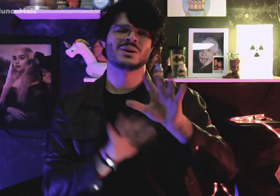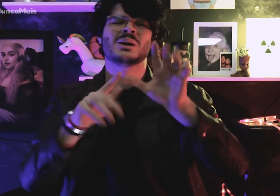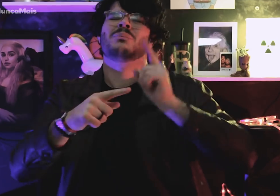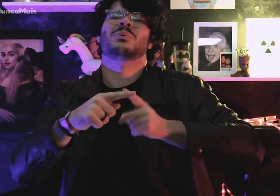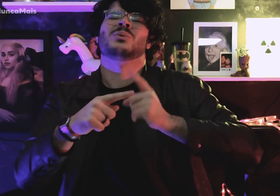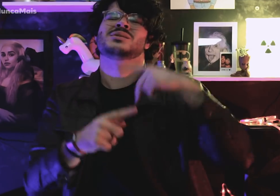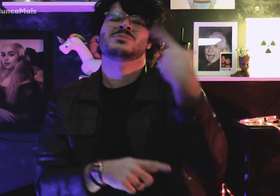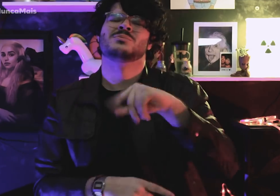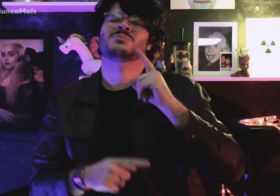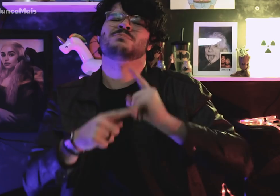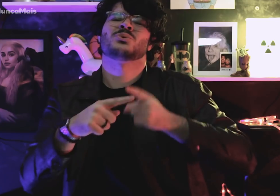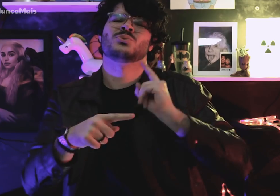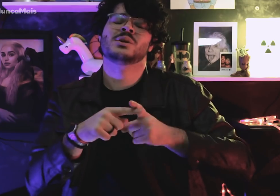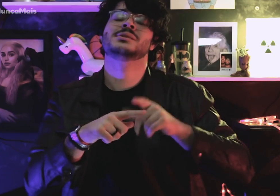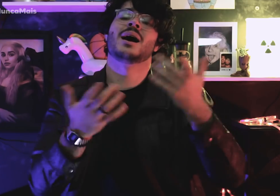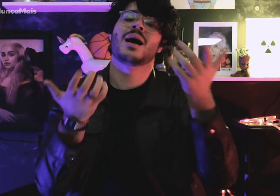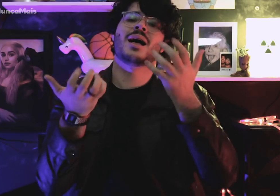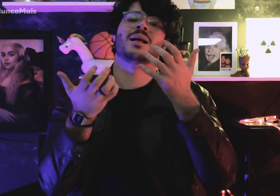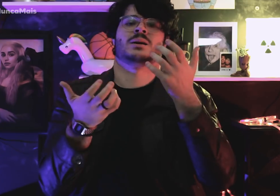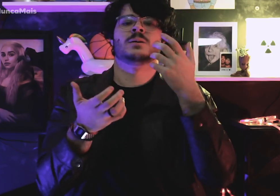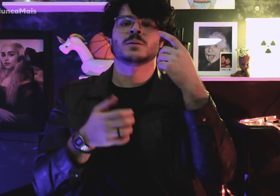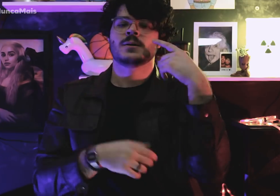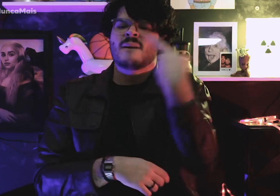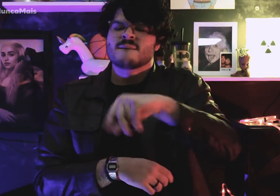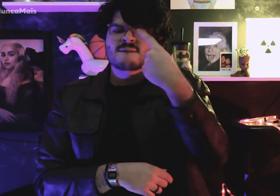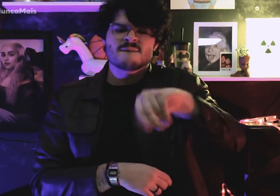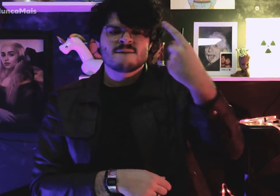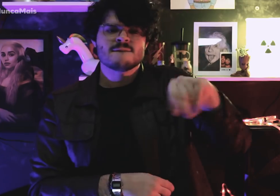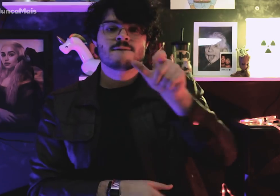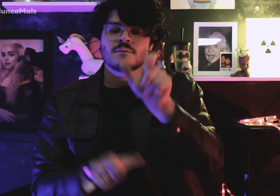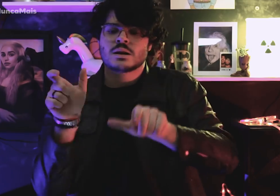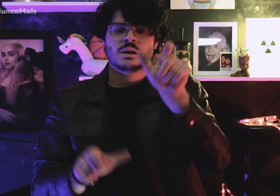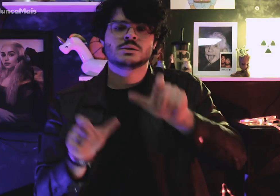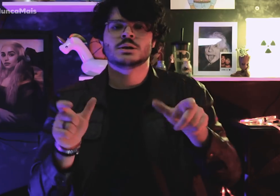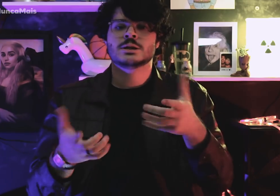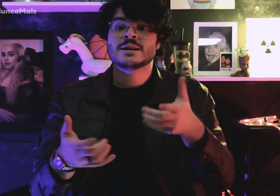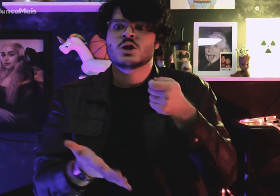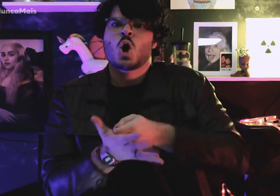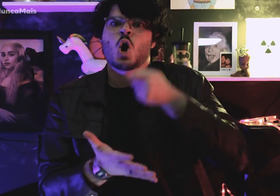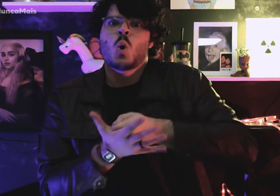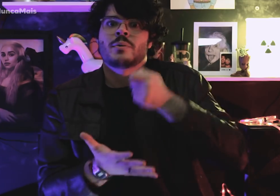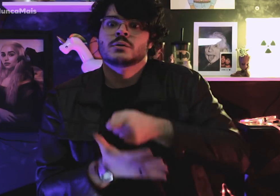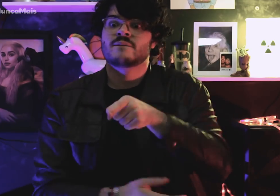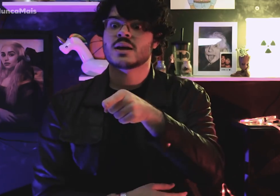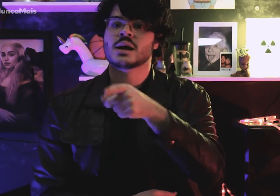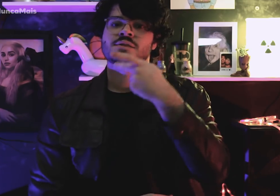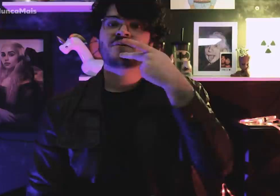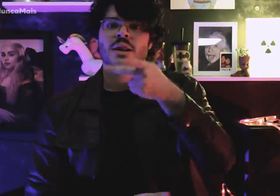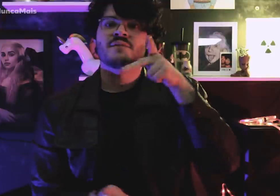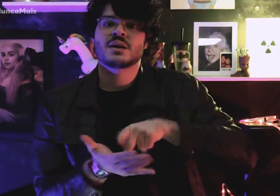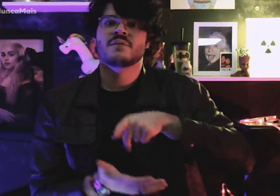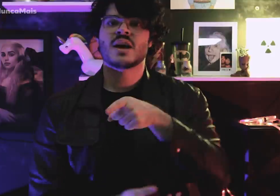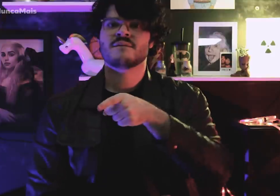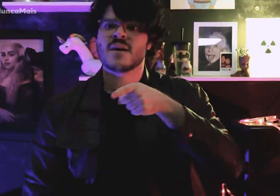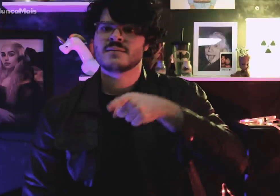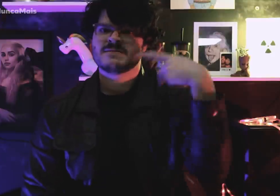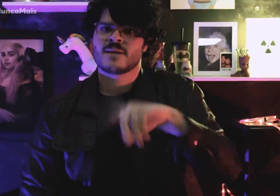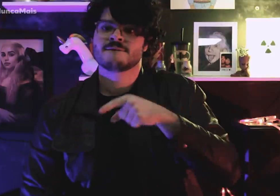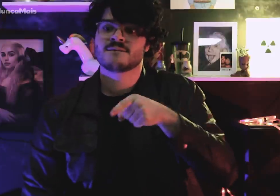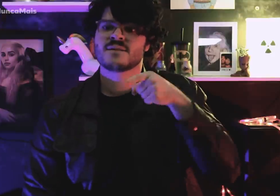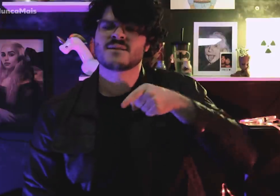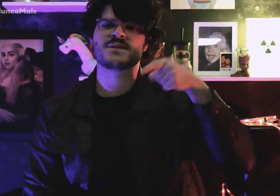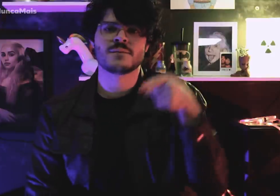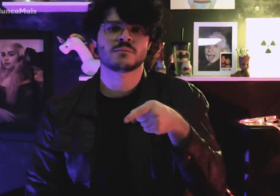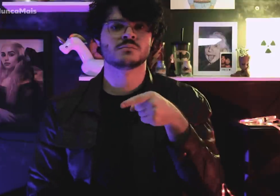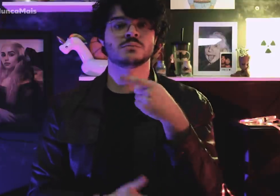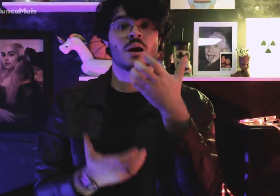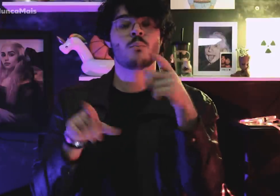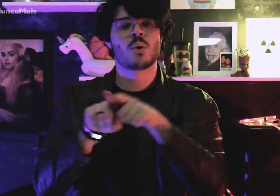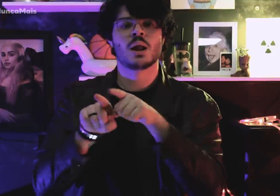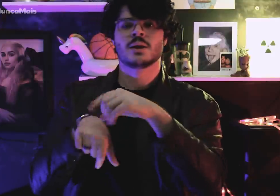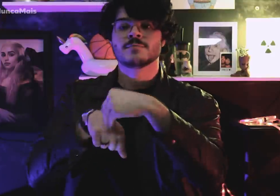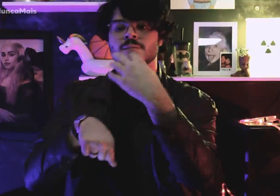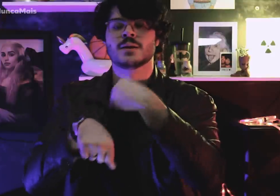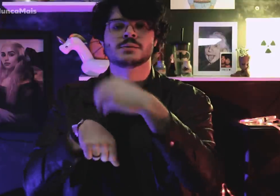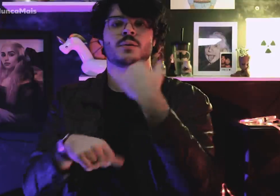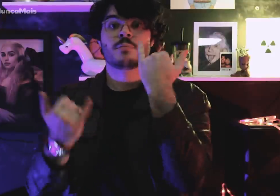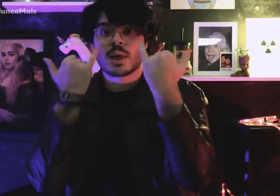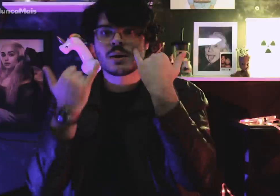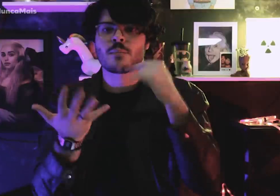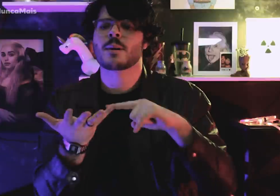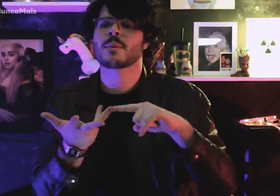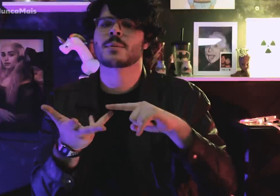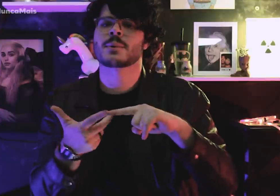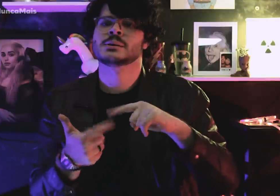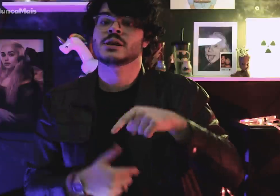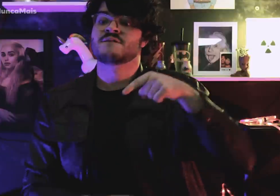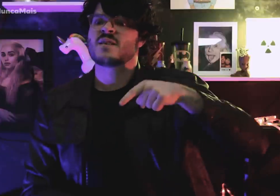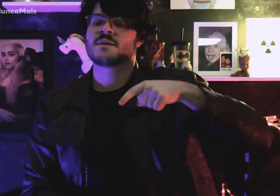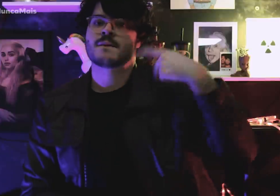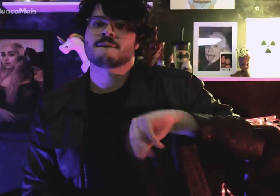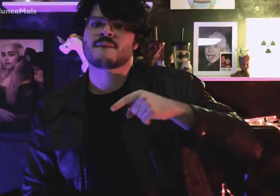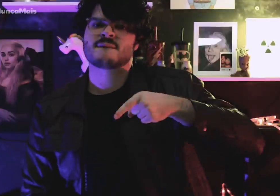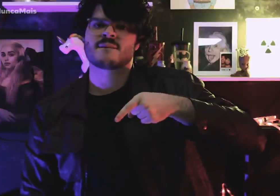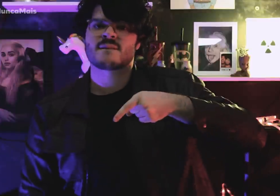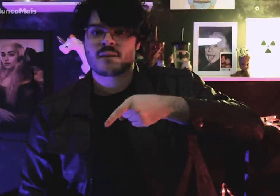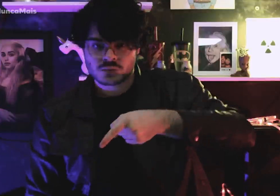to get confessions and victim information.